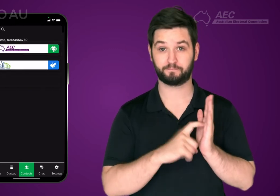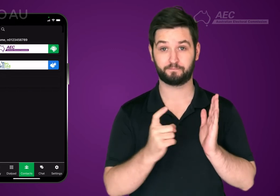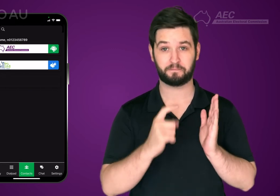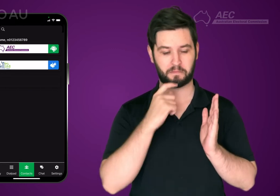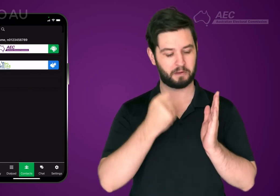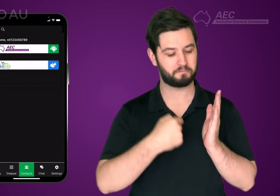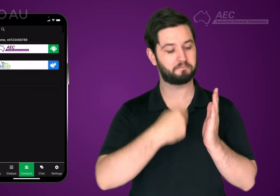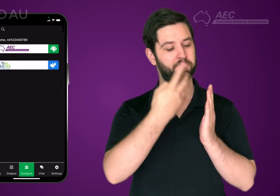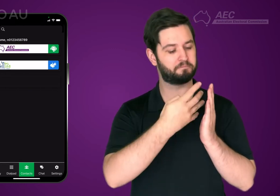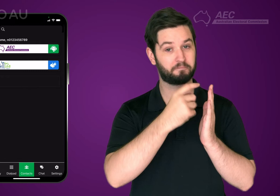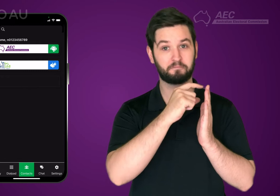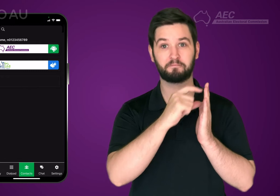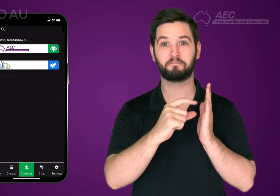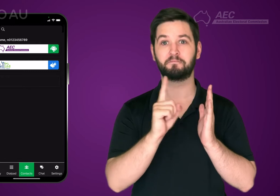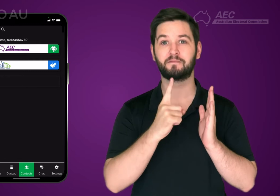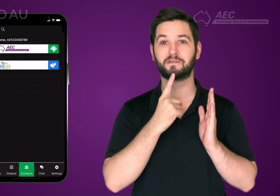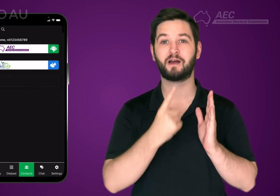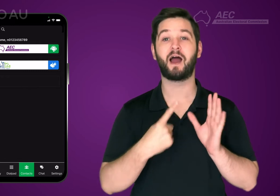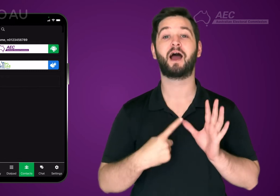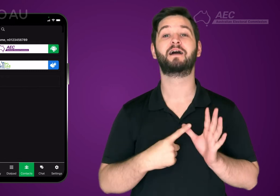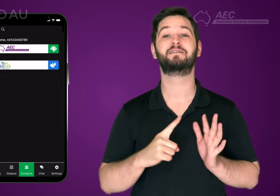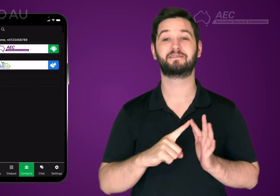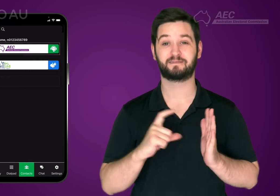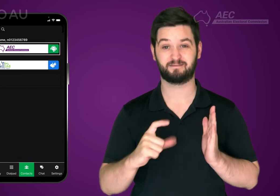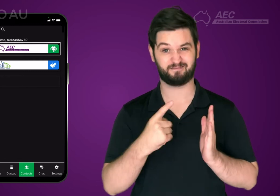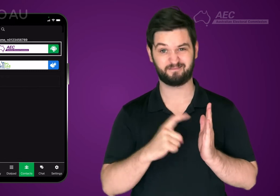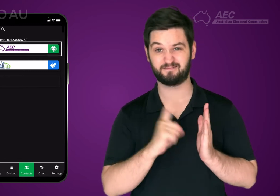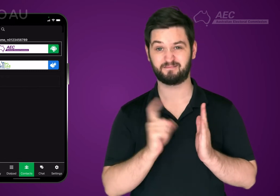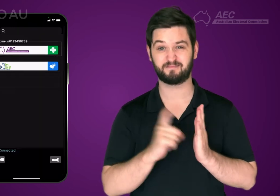and you will see the AEC button.